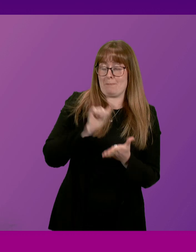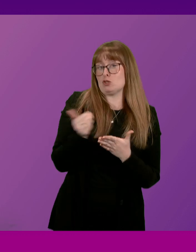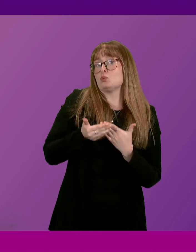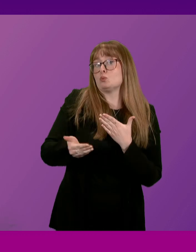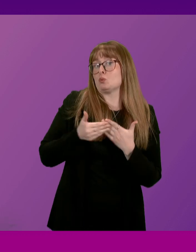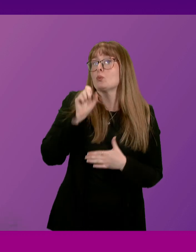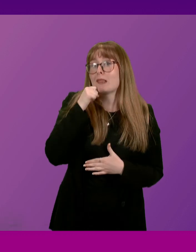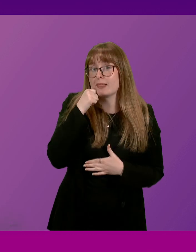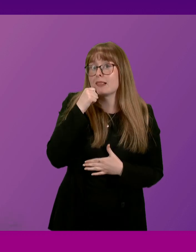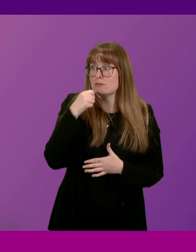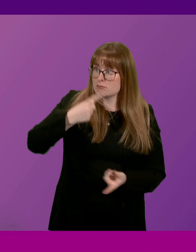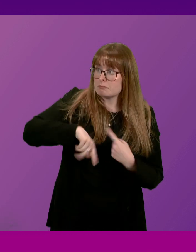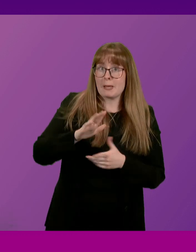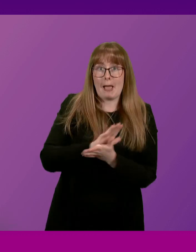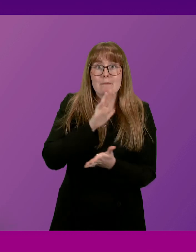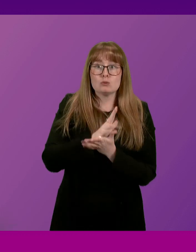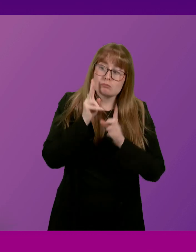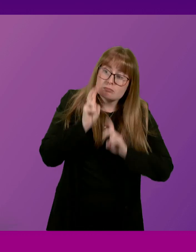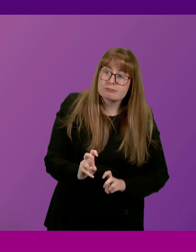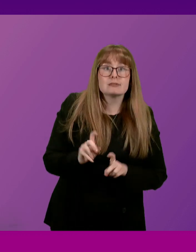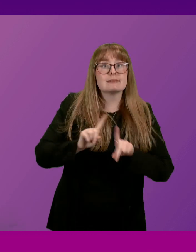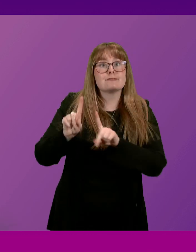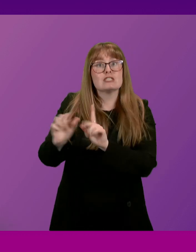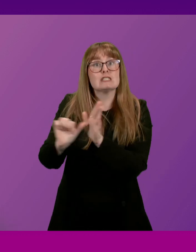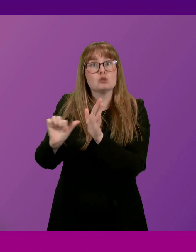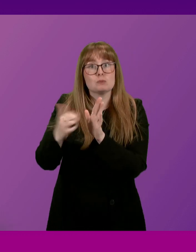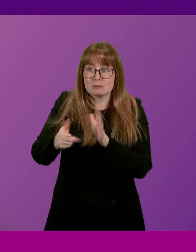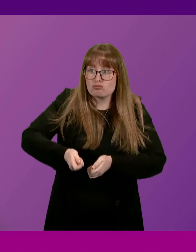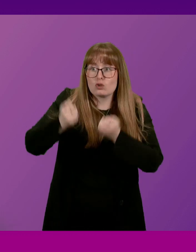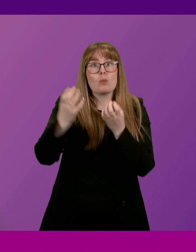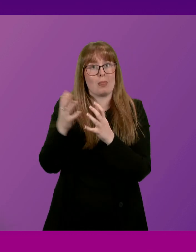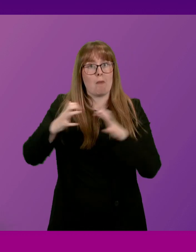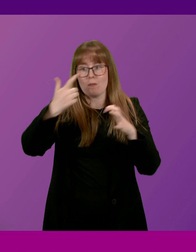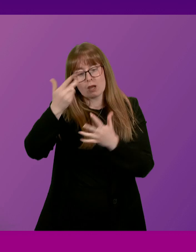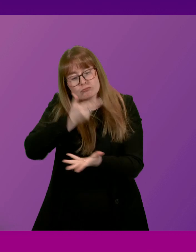and we are happy to explore the issues that it raises with Parliament.